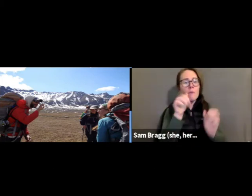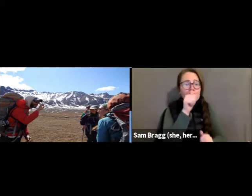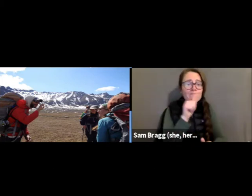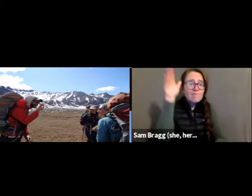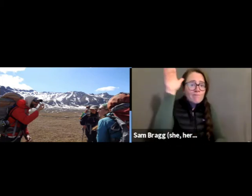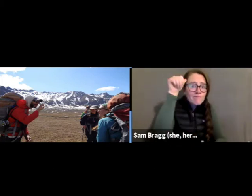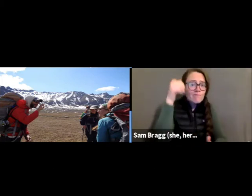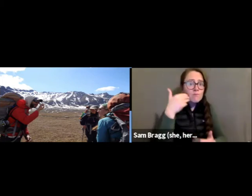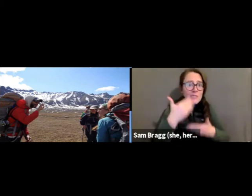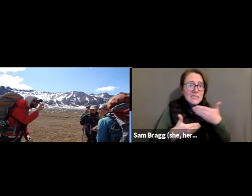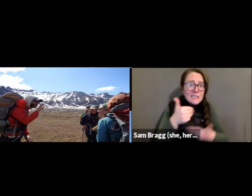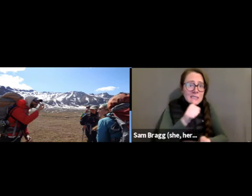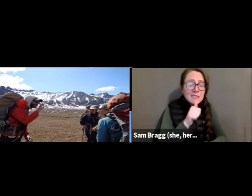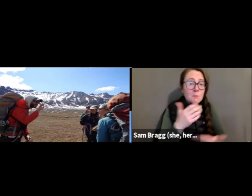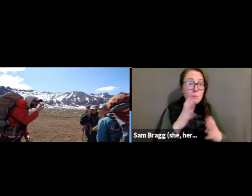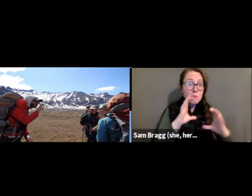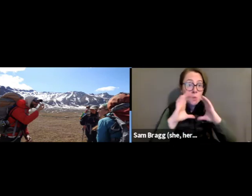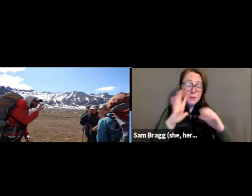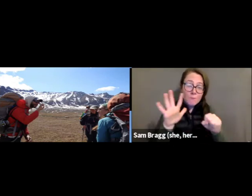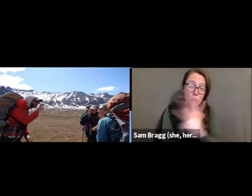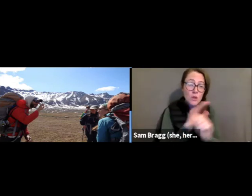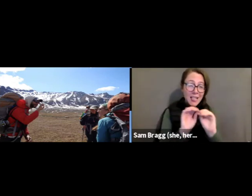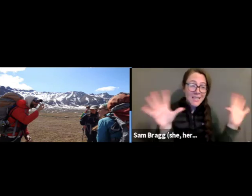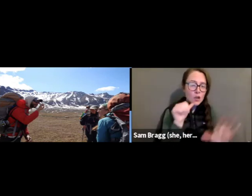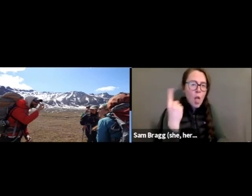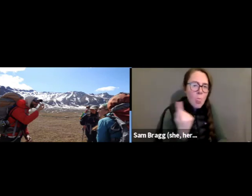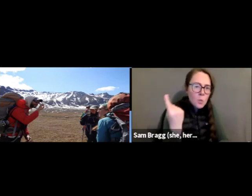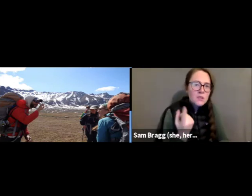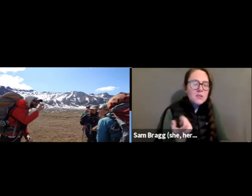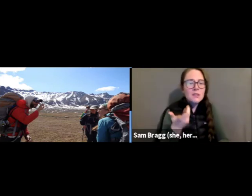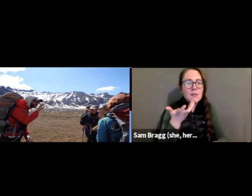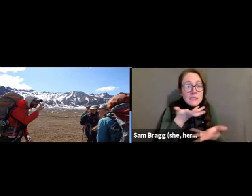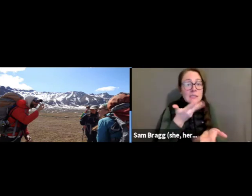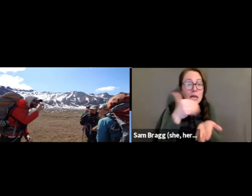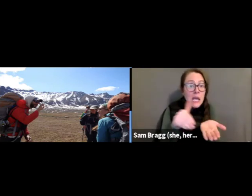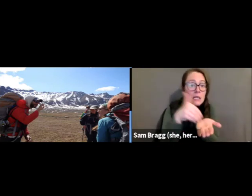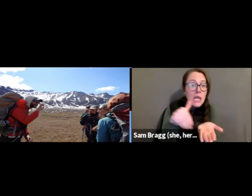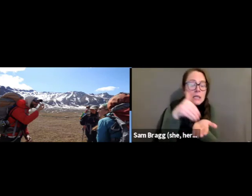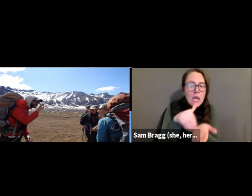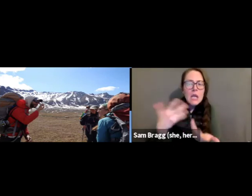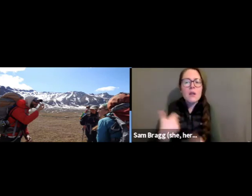uncomfortable and a lot of maybe stubbornness in a way to continue with the communication mode and a